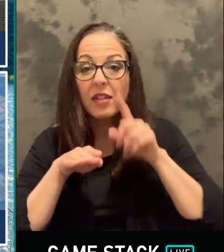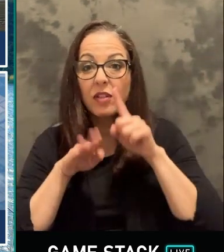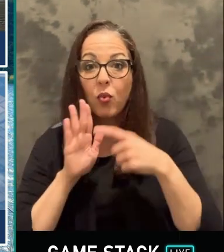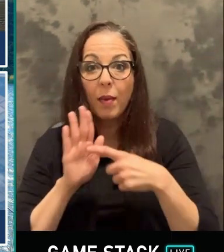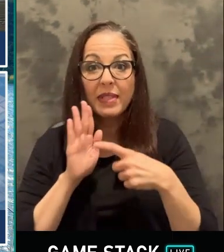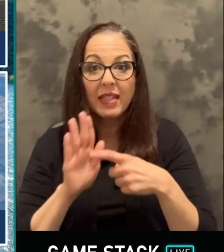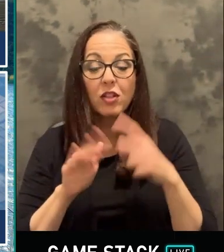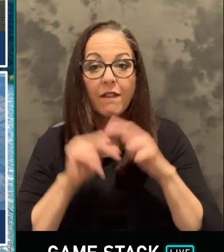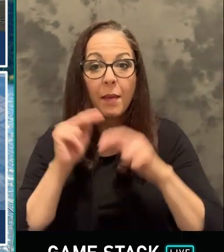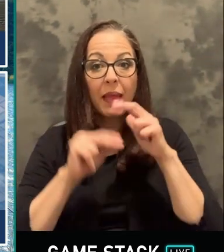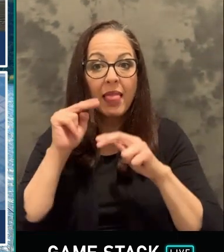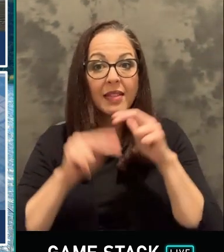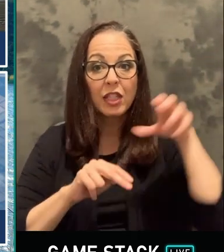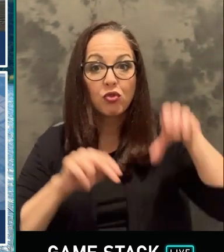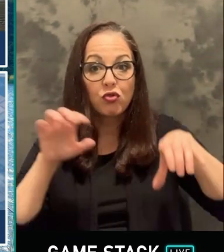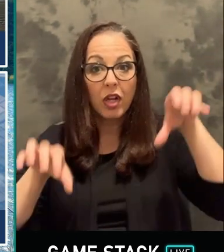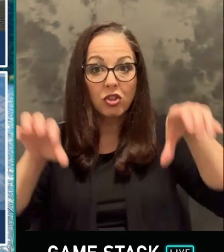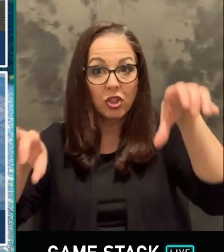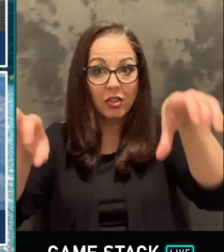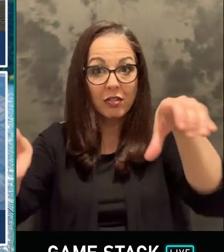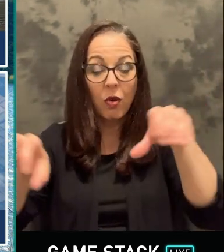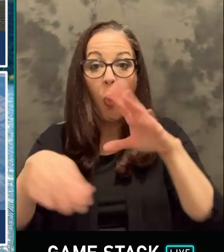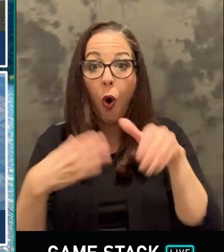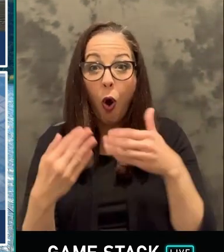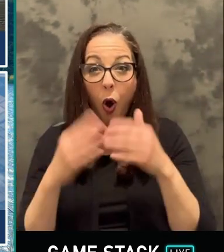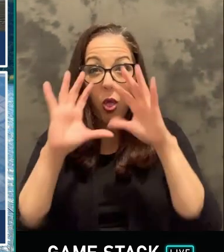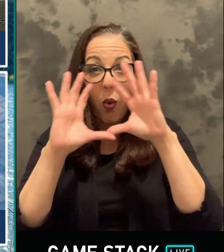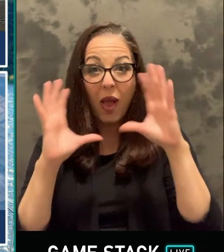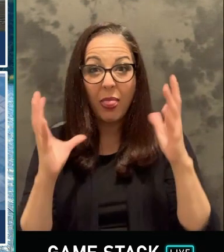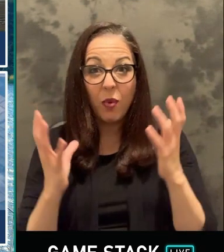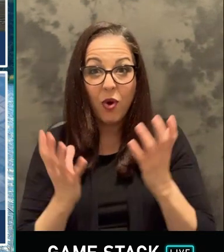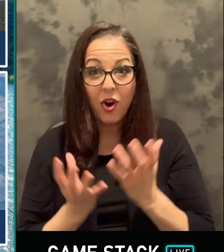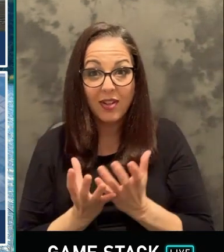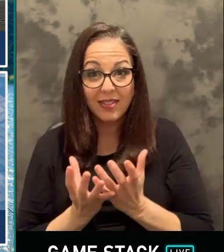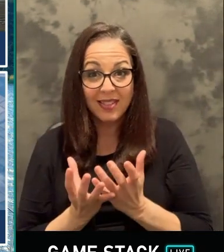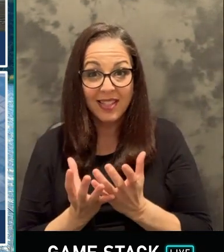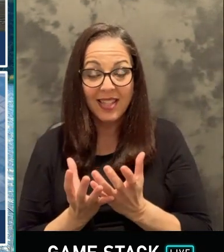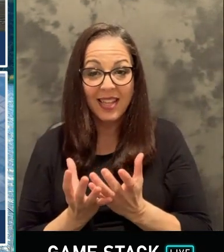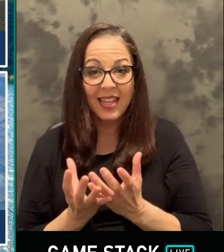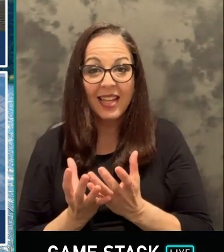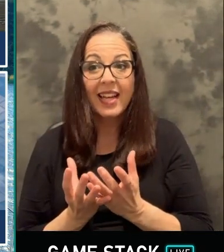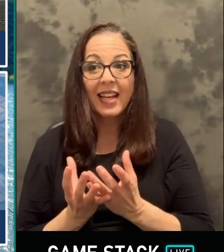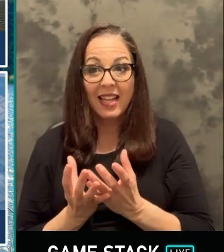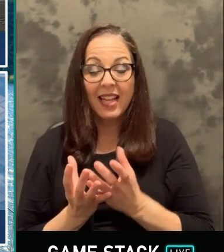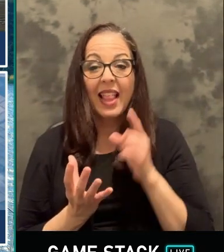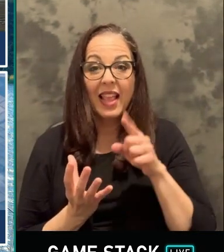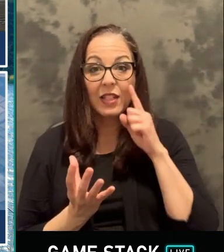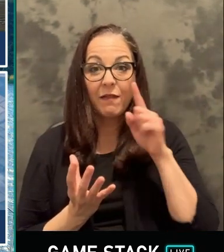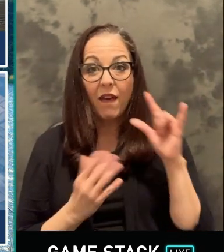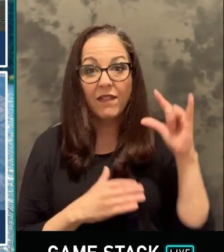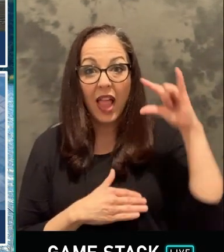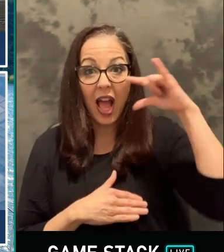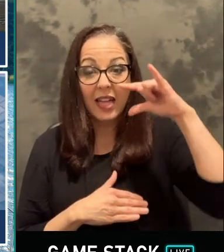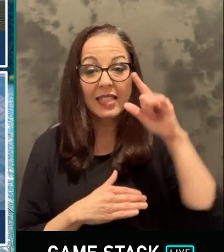and these all around the world. That's it, for a flight simulator, this device was not sufficient